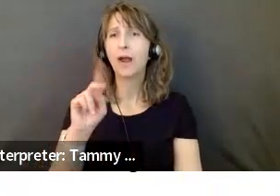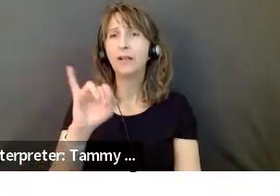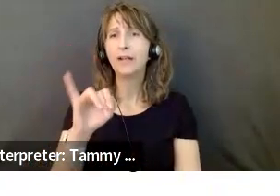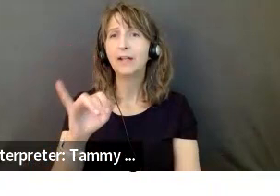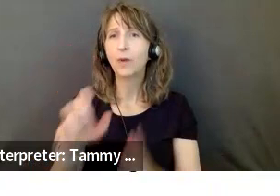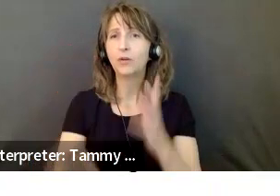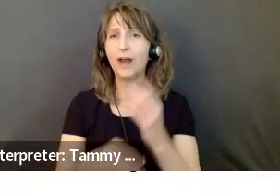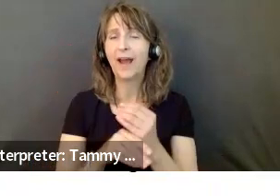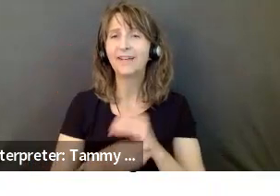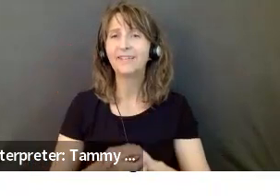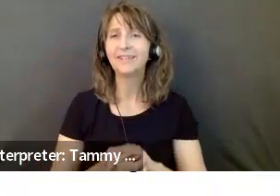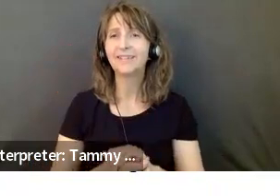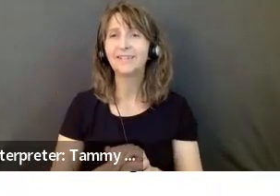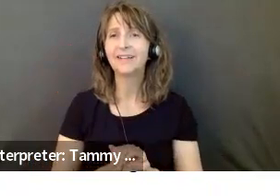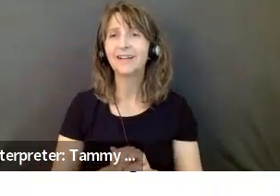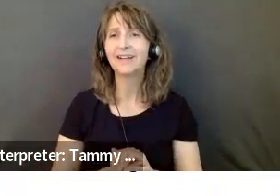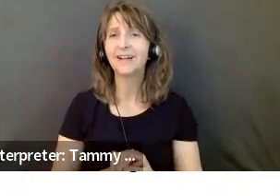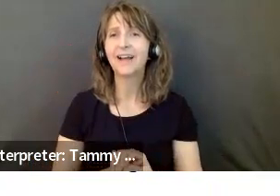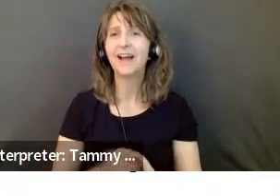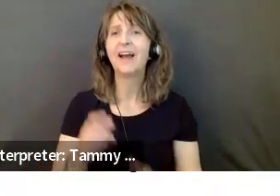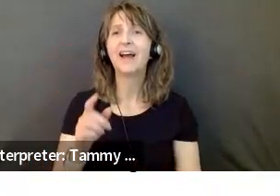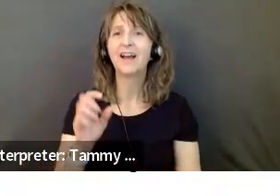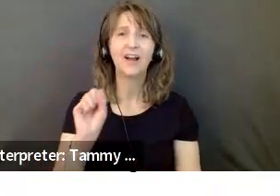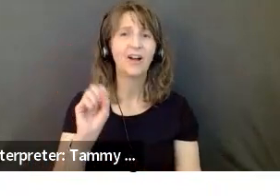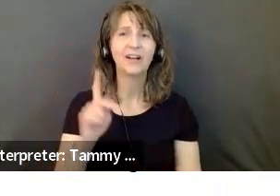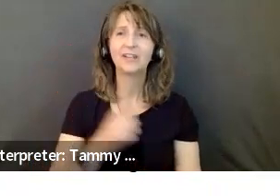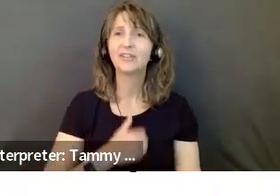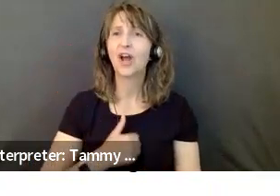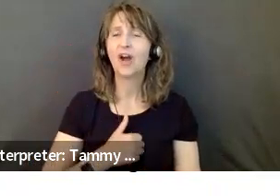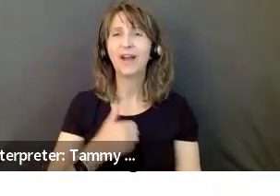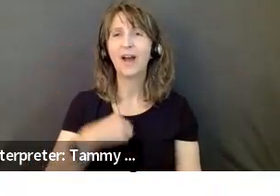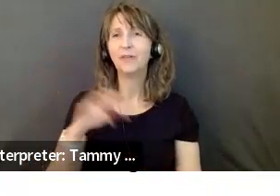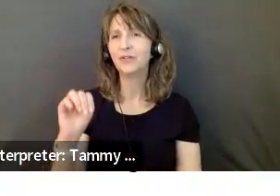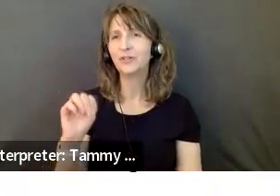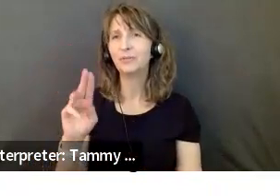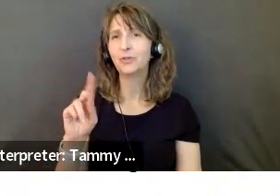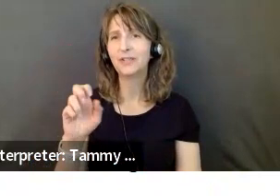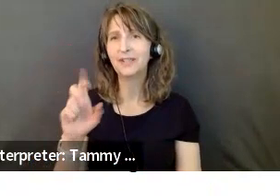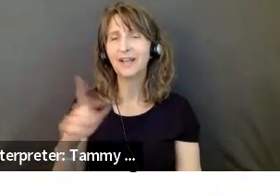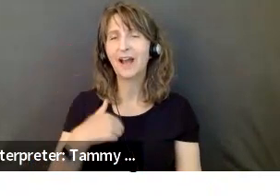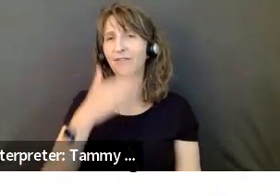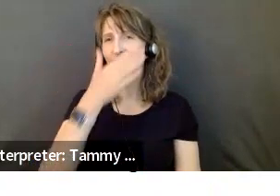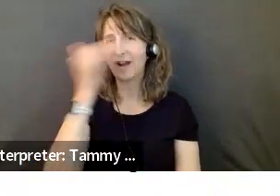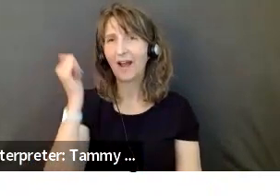Okay. So. Oh, gotcha.